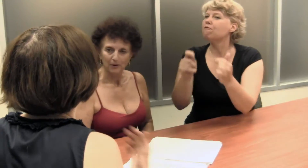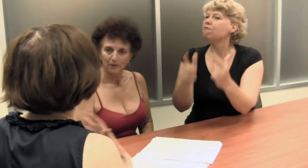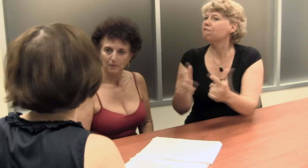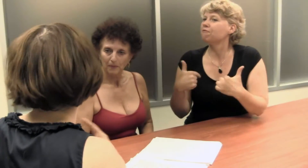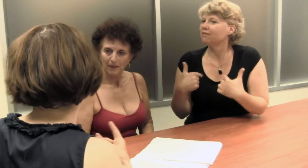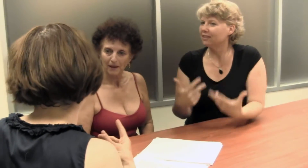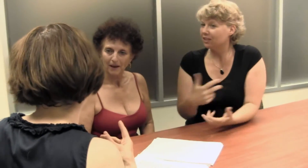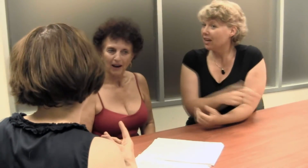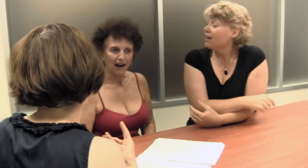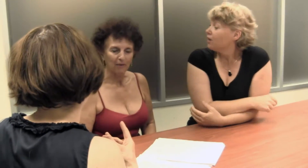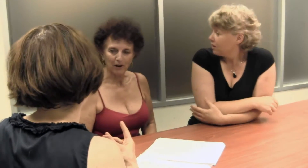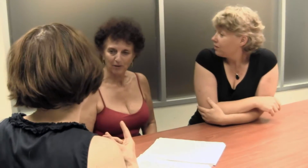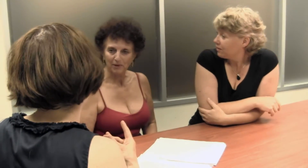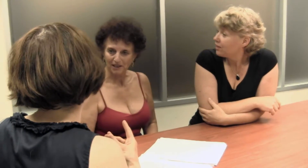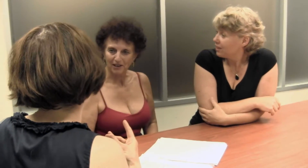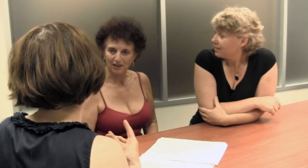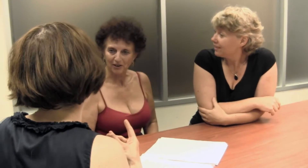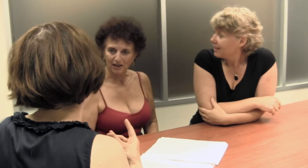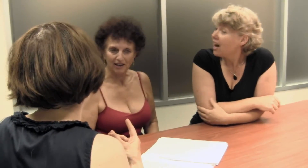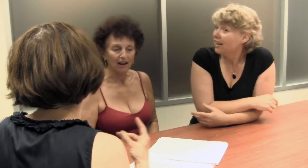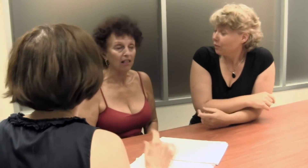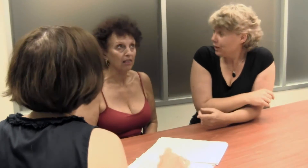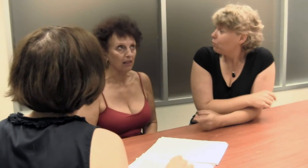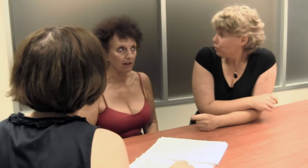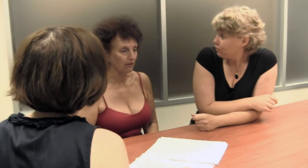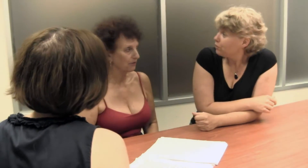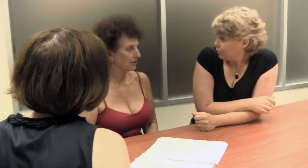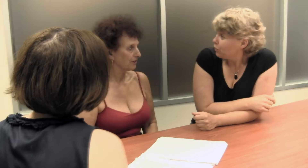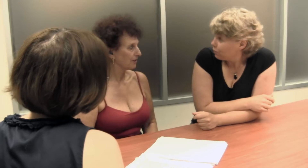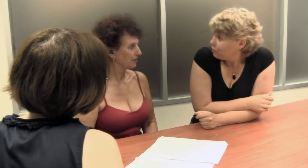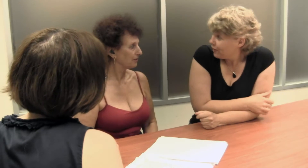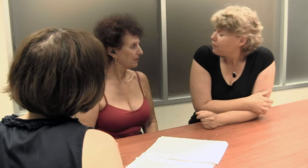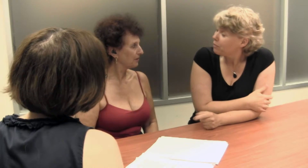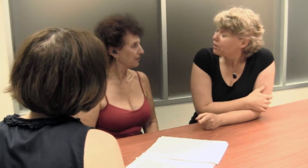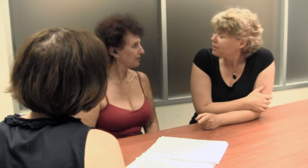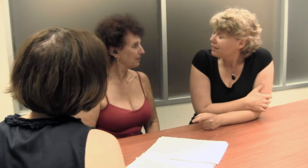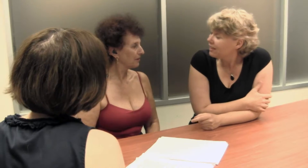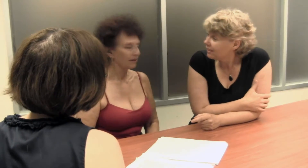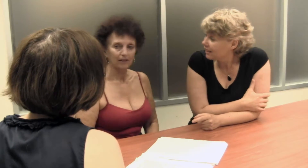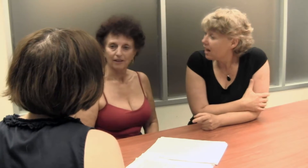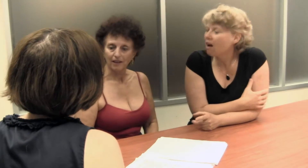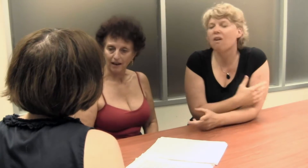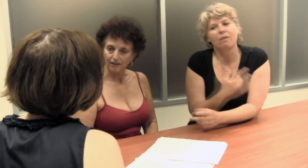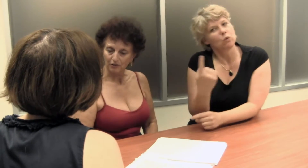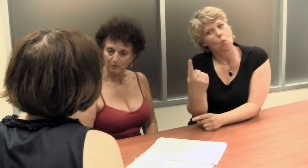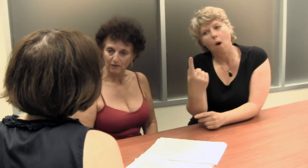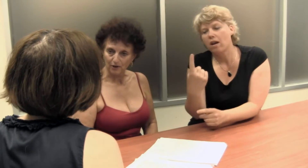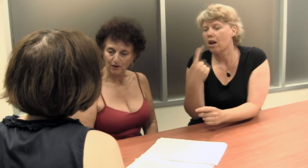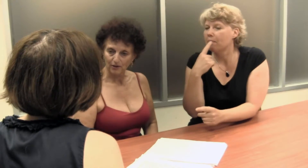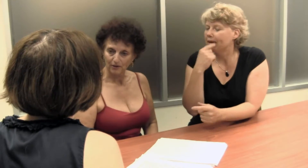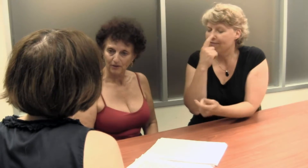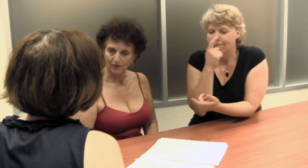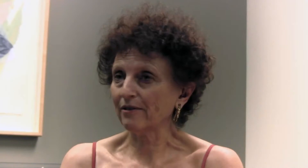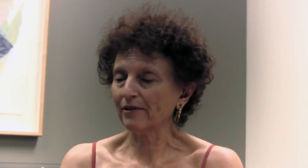and the role it plays in deaf culture. I was born hard of hearing and I guess throughout my life,